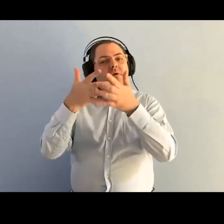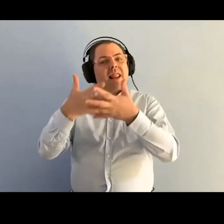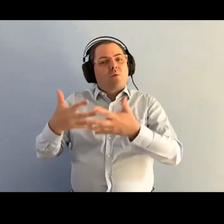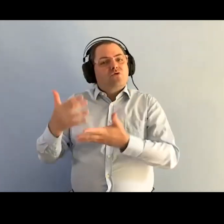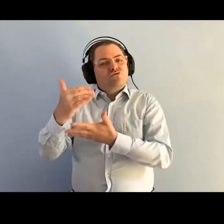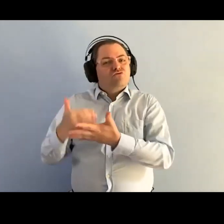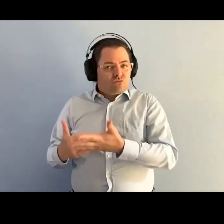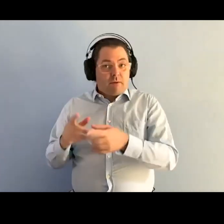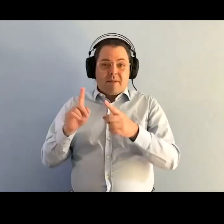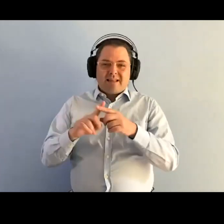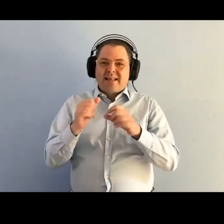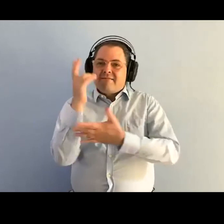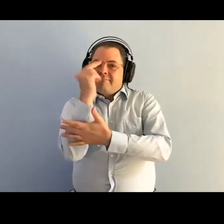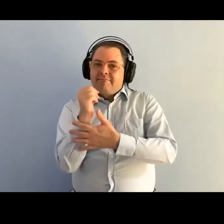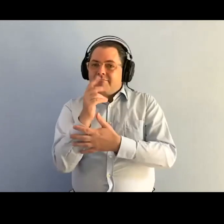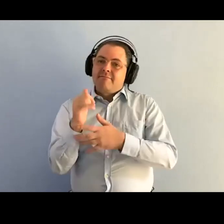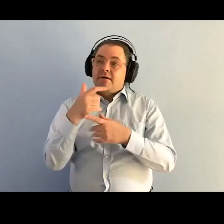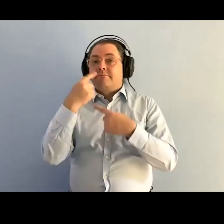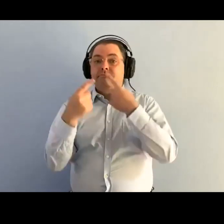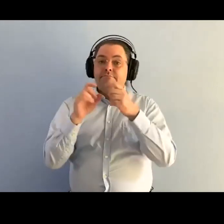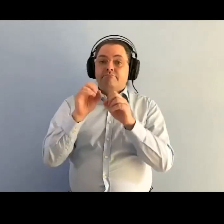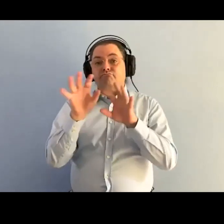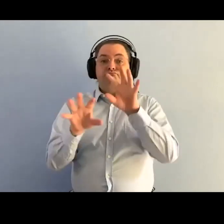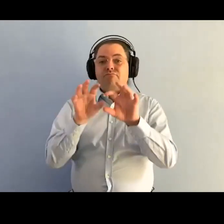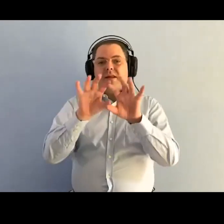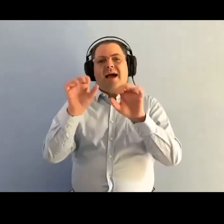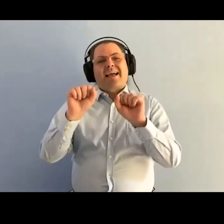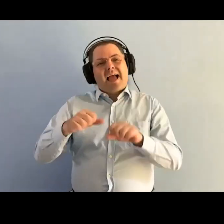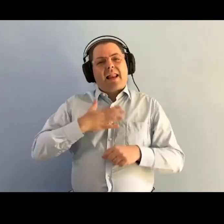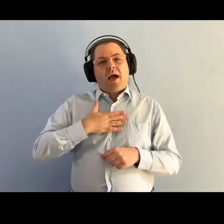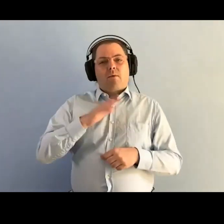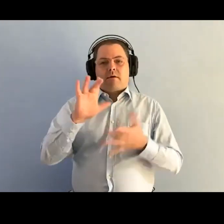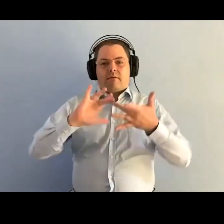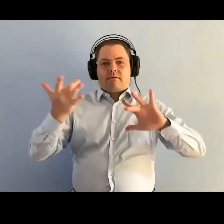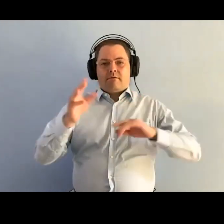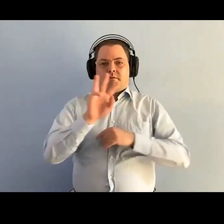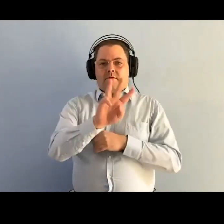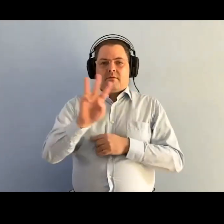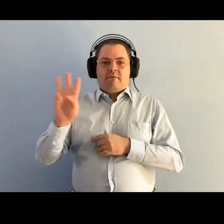the vaccination paper into different languages. We are producing a short animated video explaining the messages in simplified formats. These will be